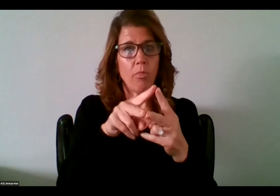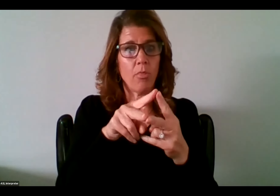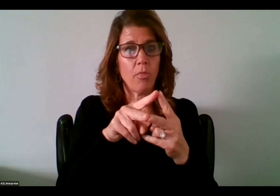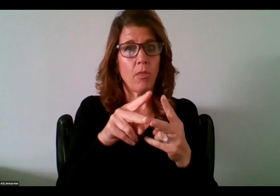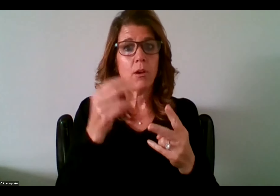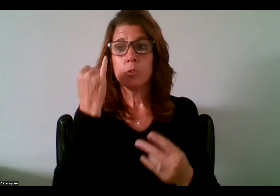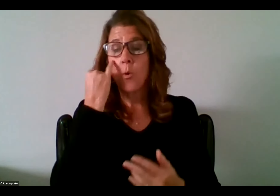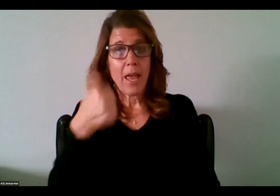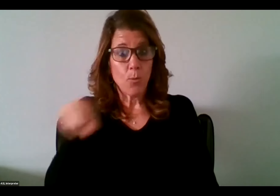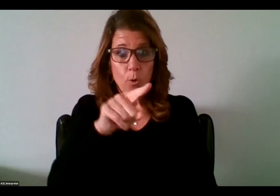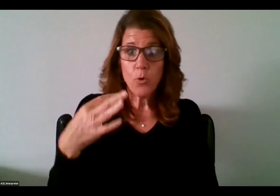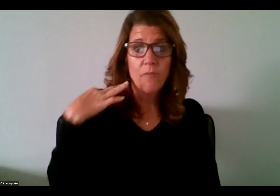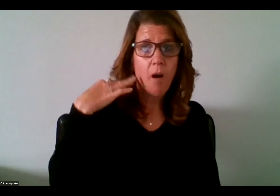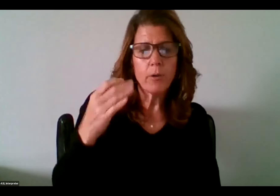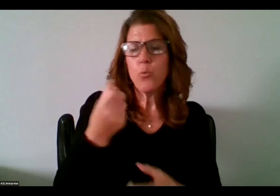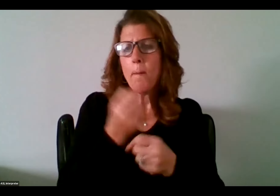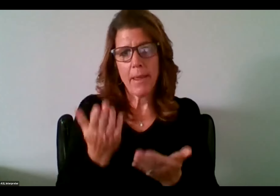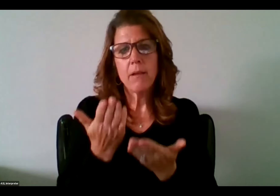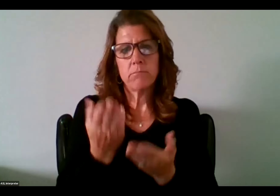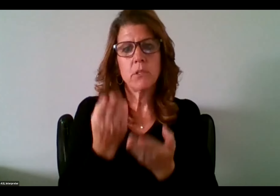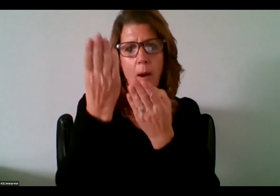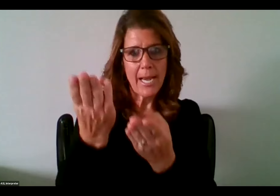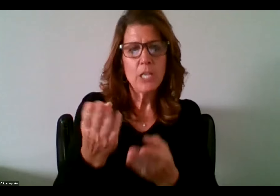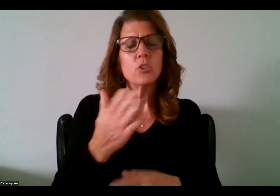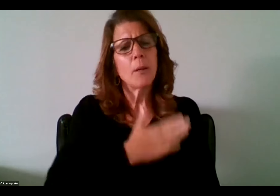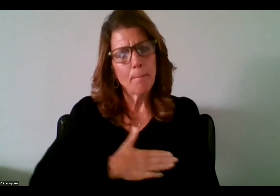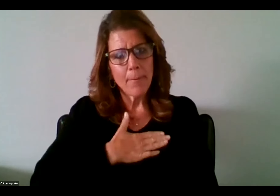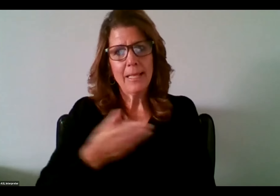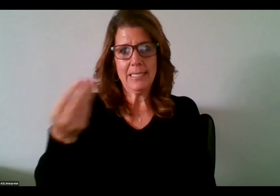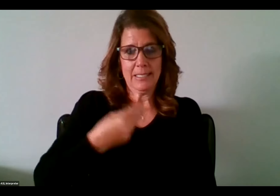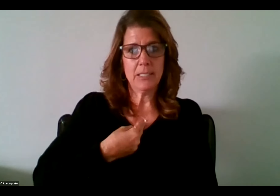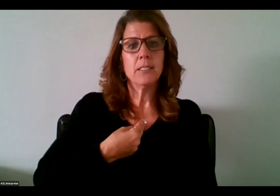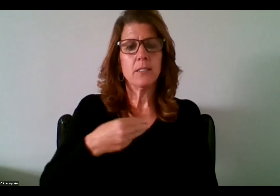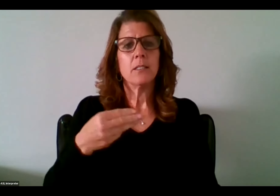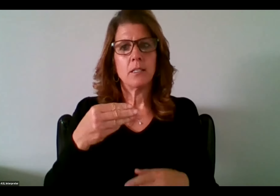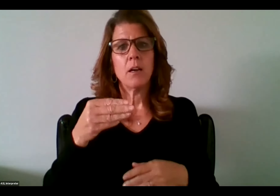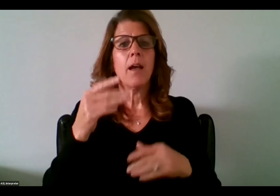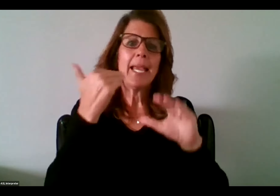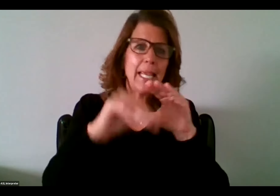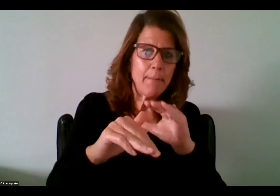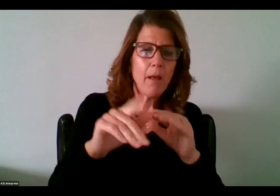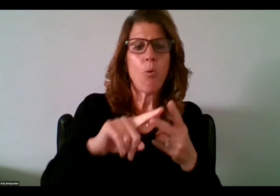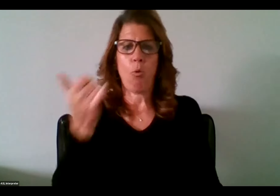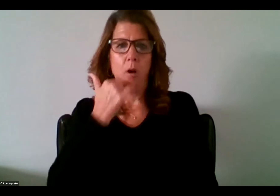to volunteer or make nomination, please send that to me through e mail or phone call. Let